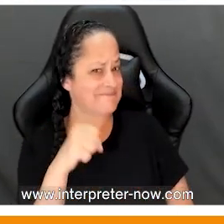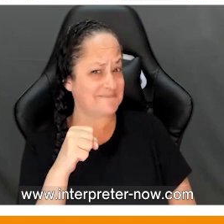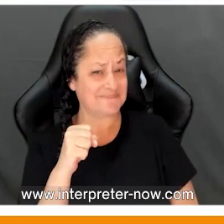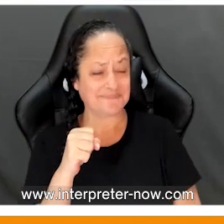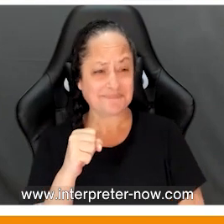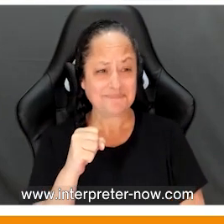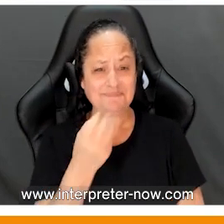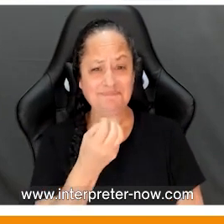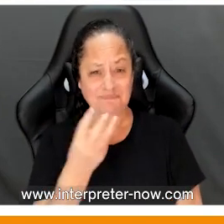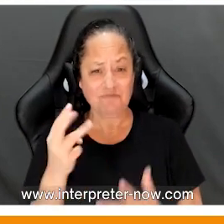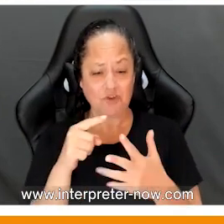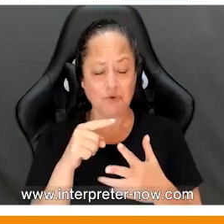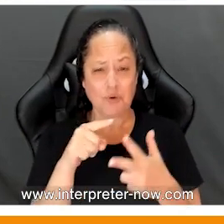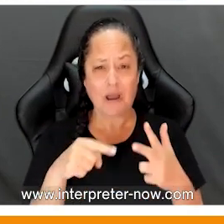Yeah, a few things.